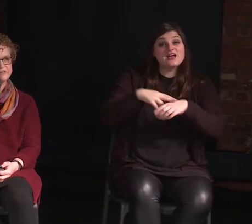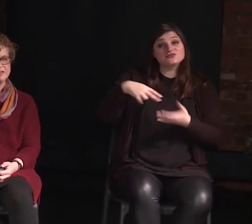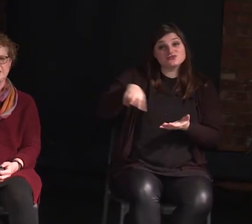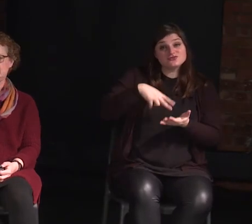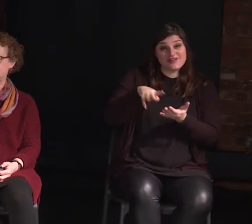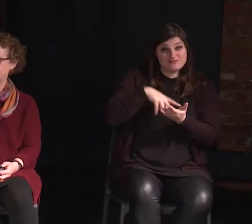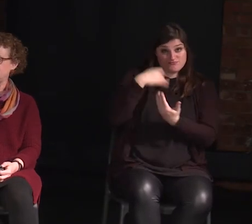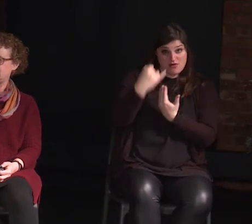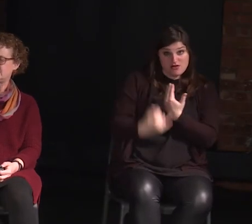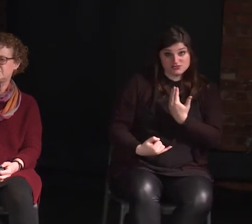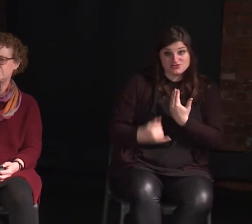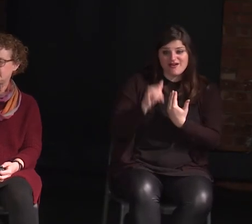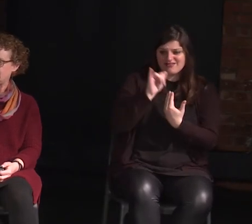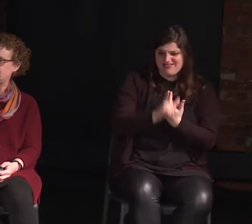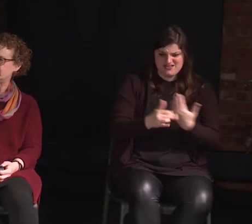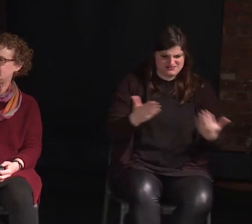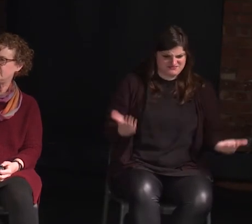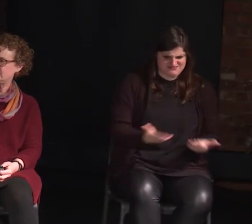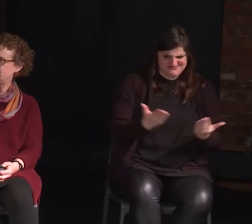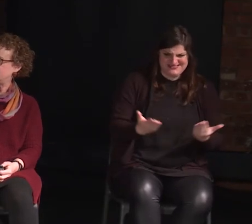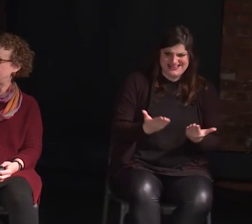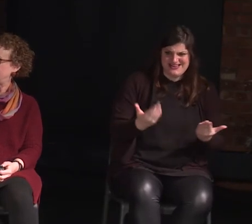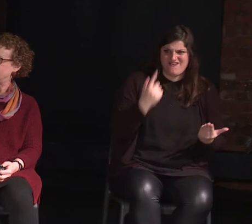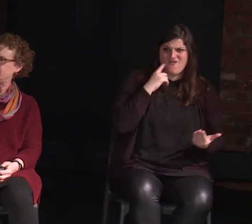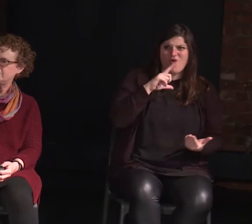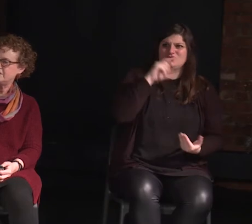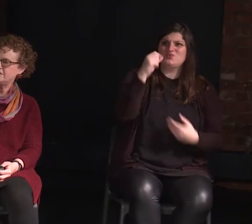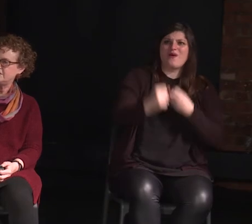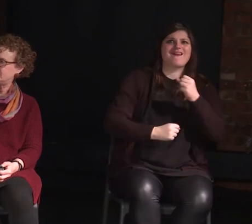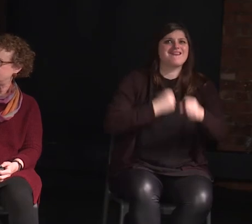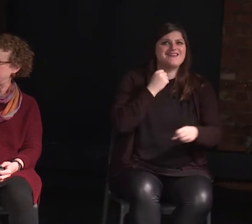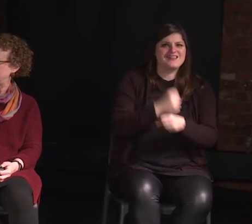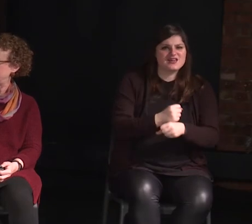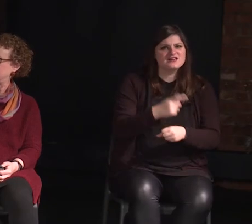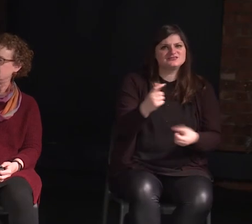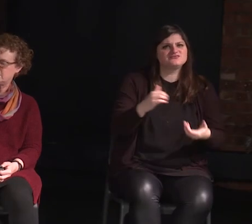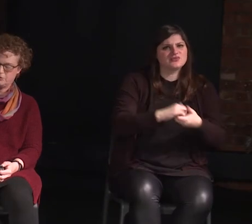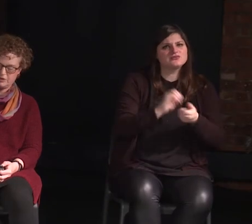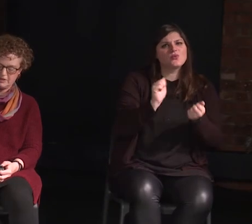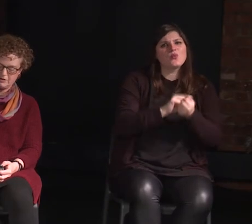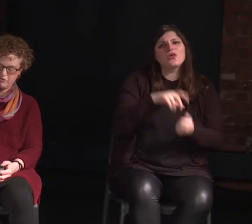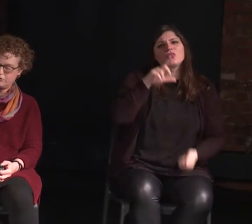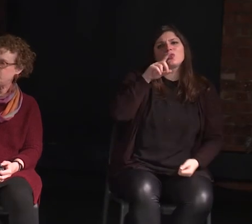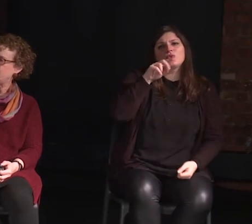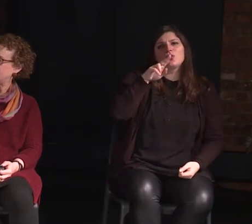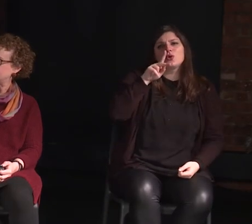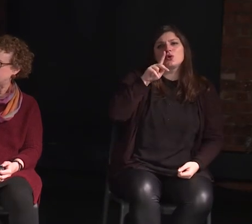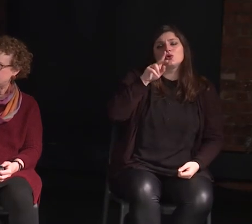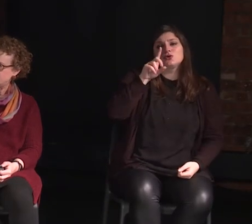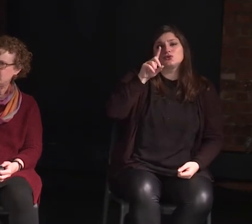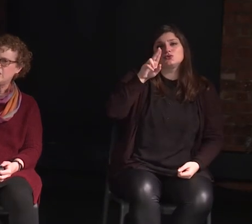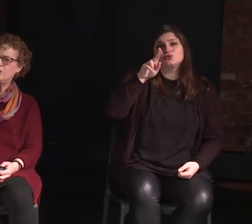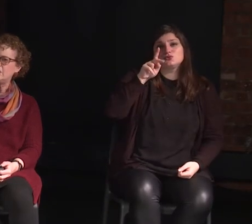have been in existence for 20 years and Mellon with the Duke Foundation has supported it through that time.